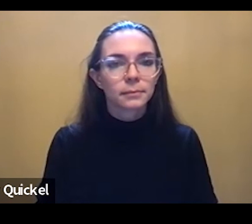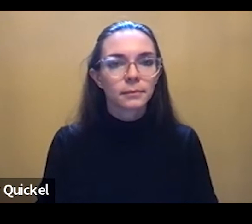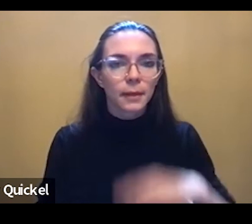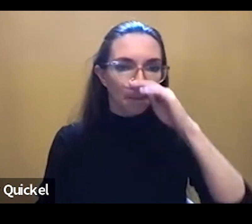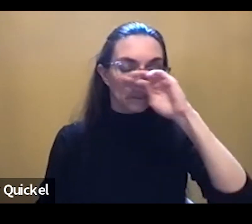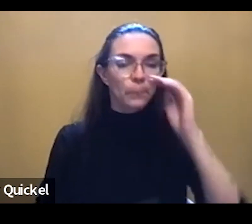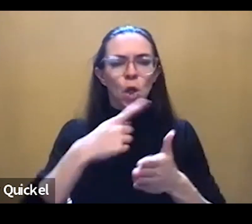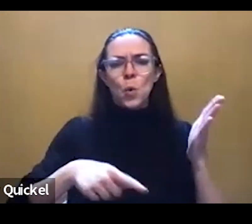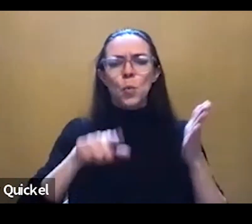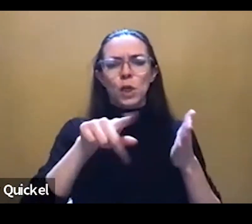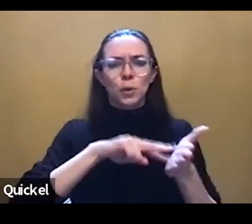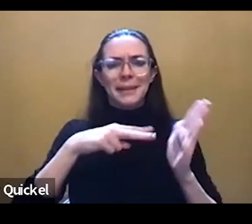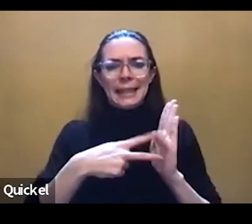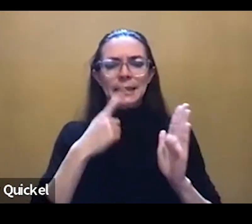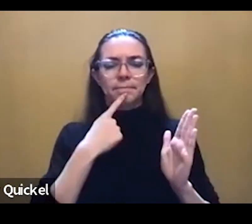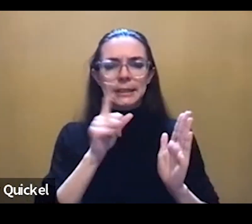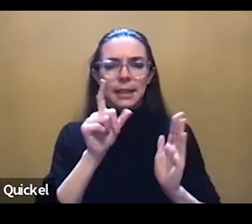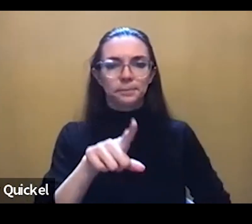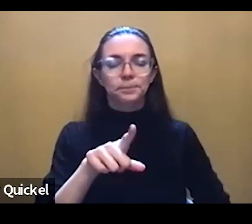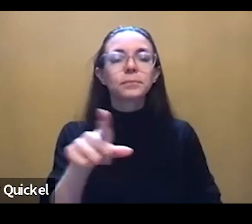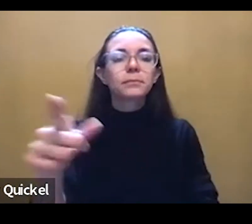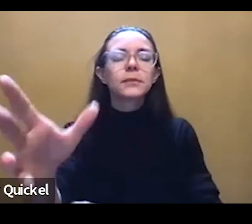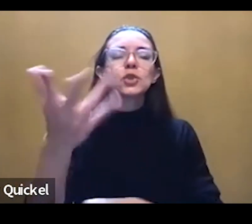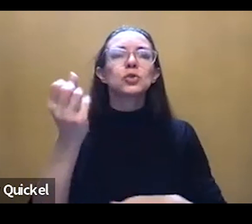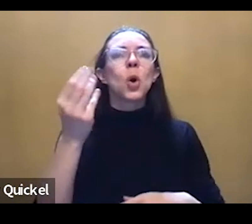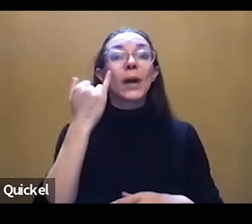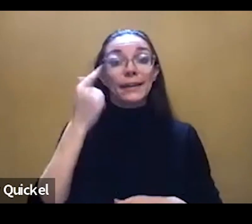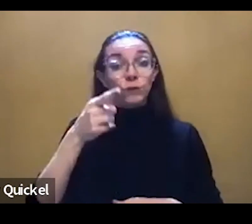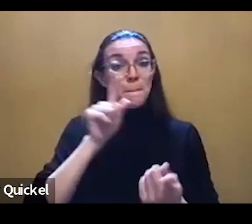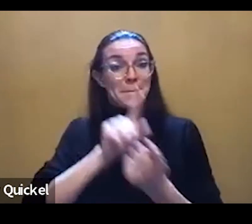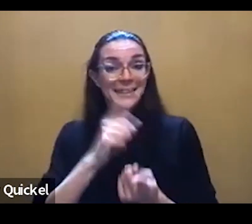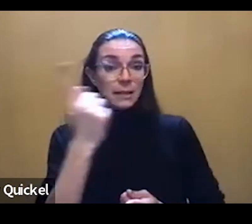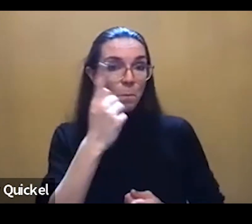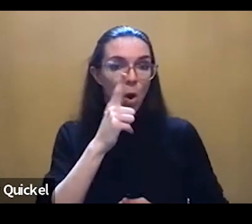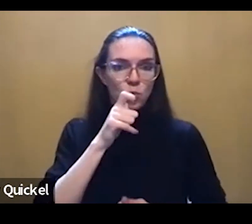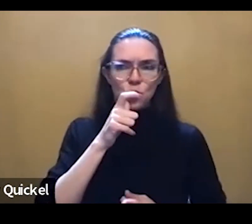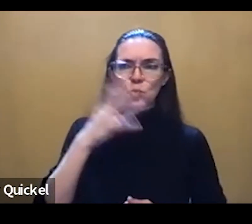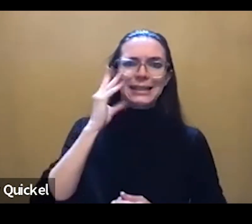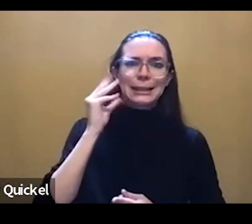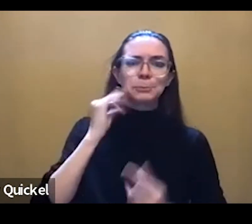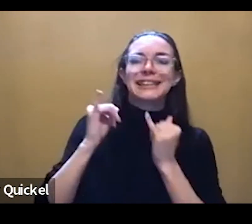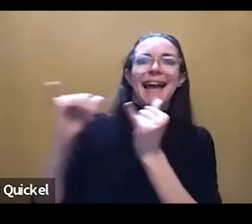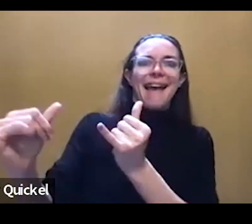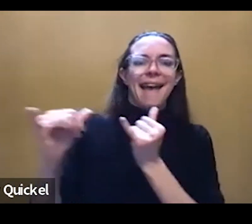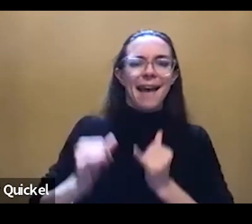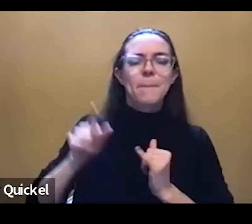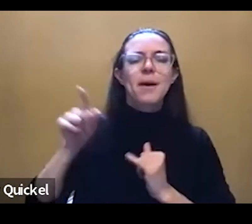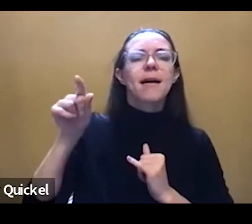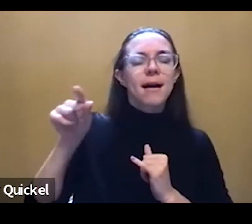"What do you mean?" he said. Marc: In other words, if you met somebody who was in your position right now but they hadn't had the